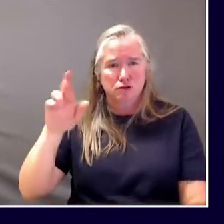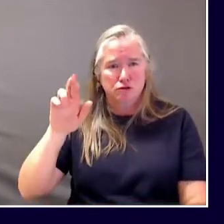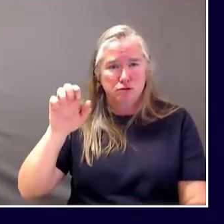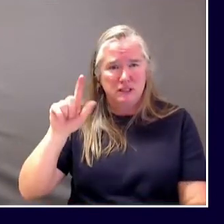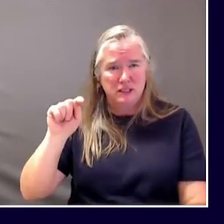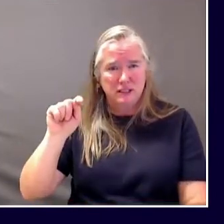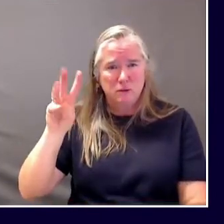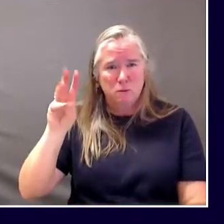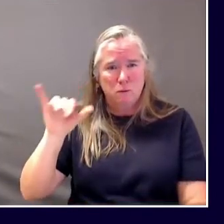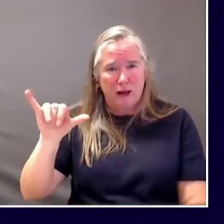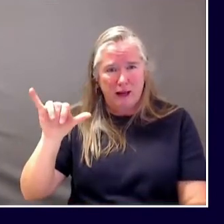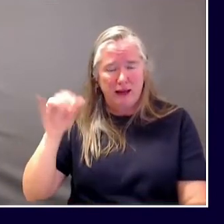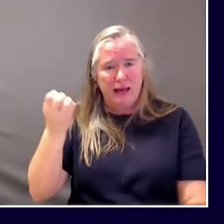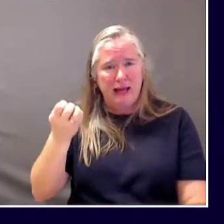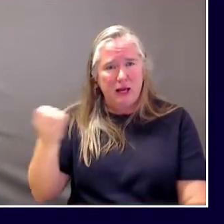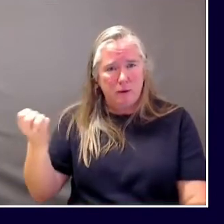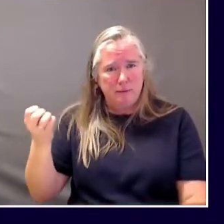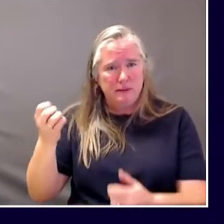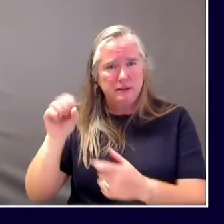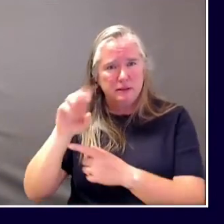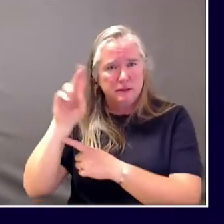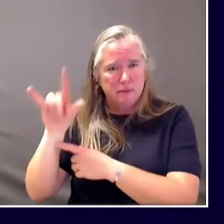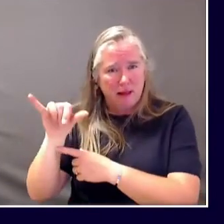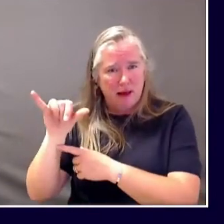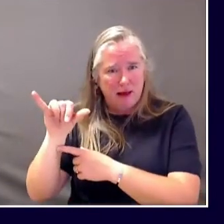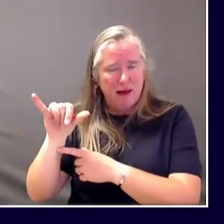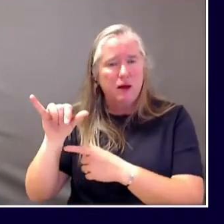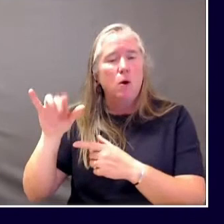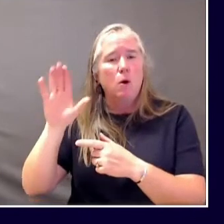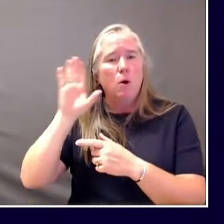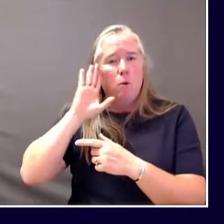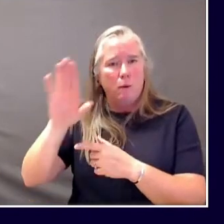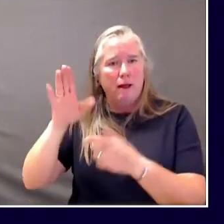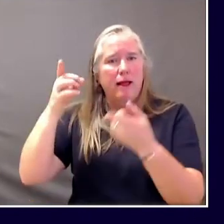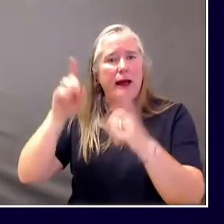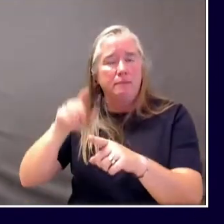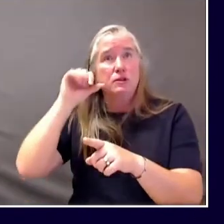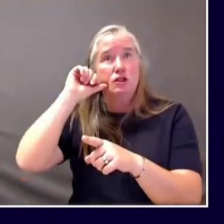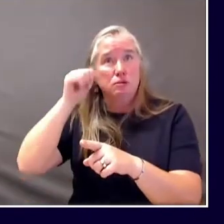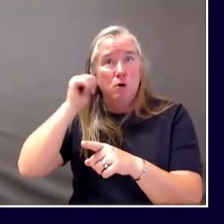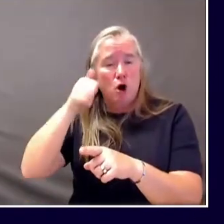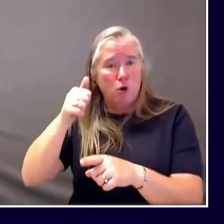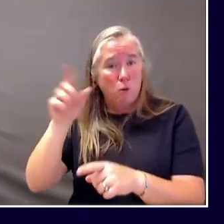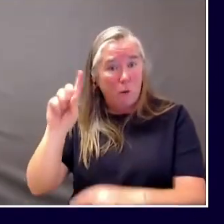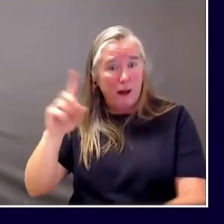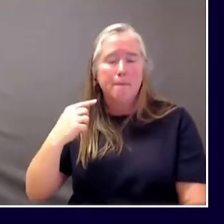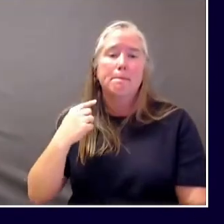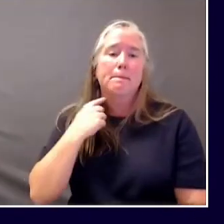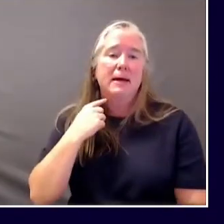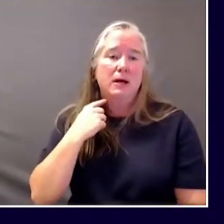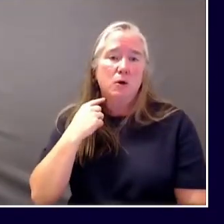where John juniors and that is